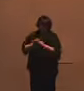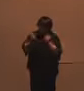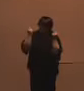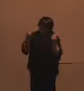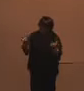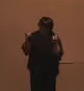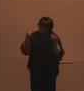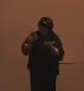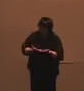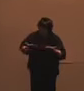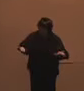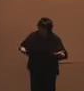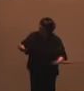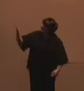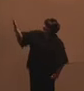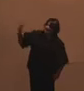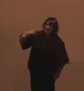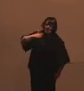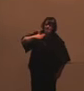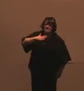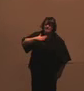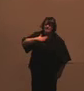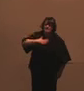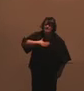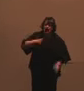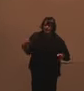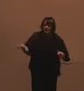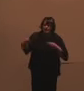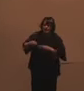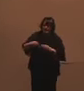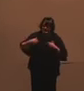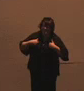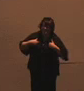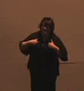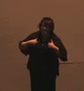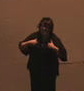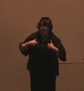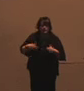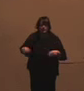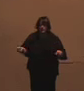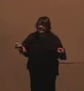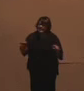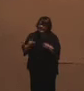And this is my office. The same chaotic situation, with many, many models.